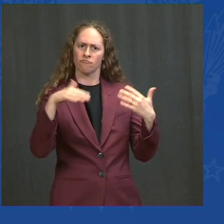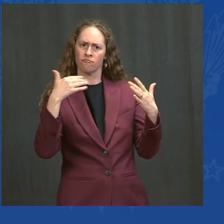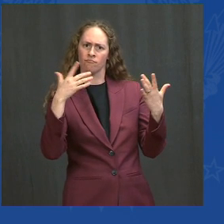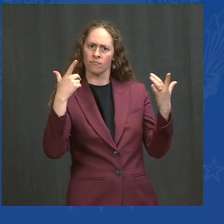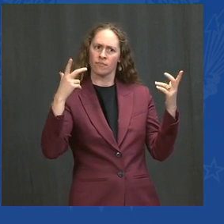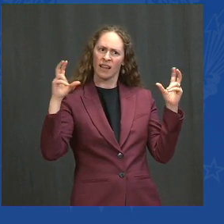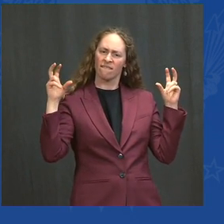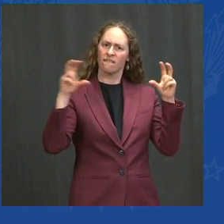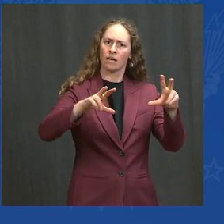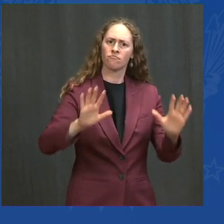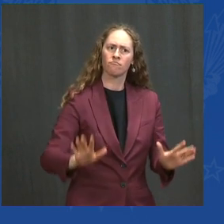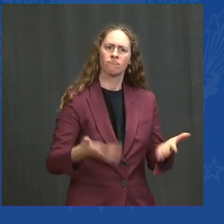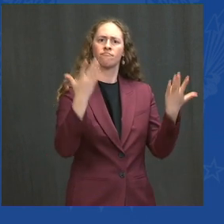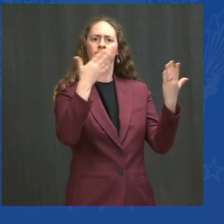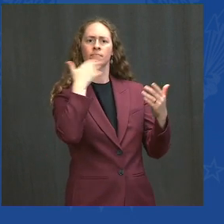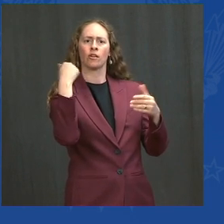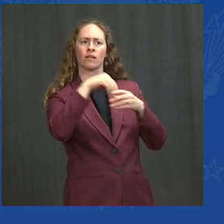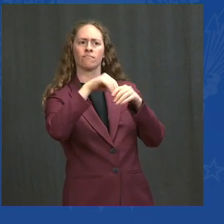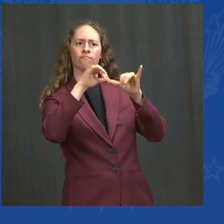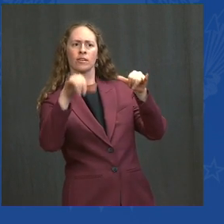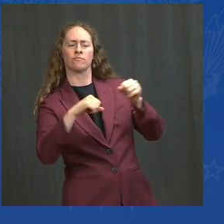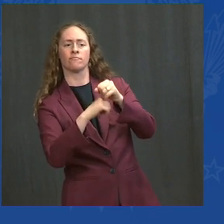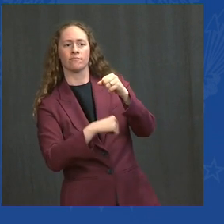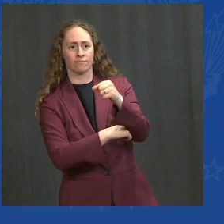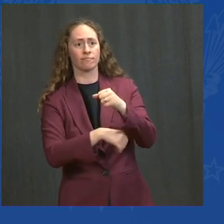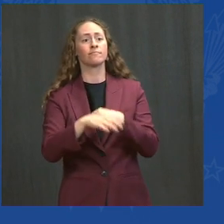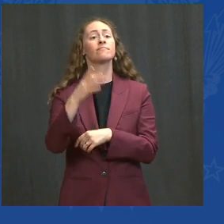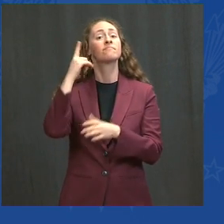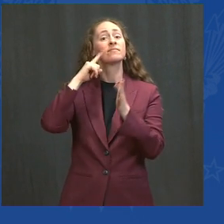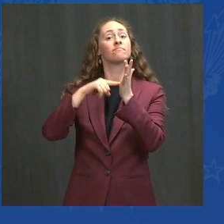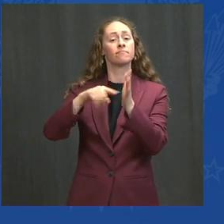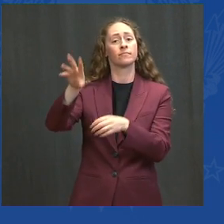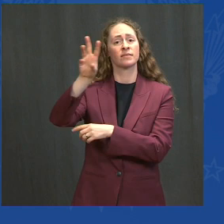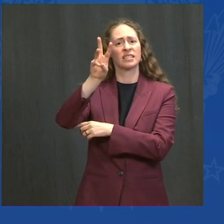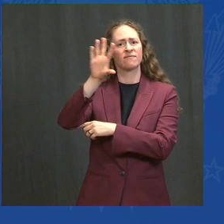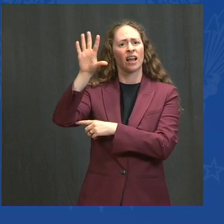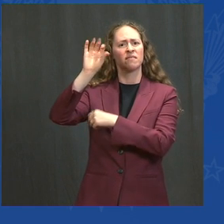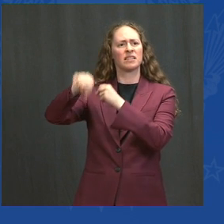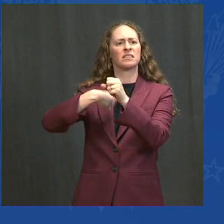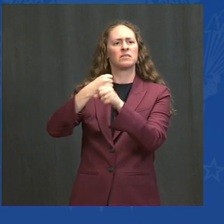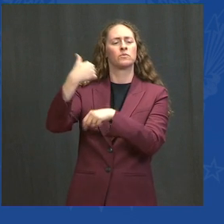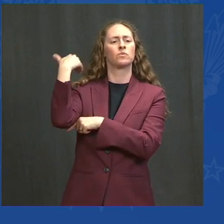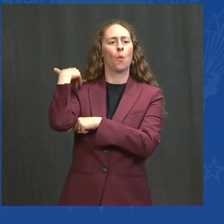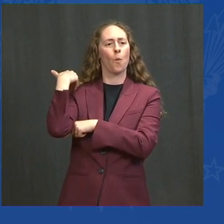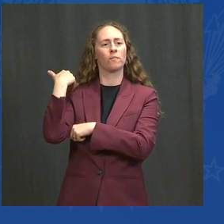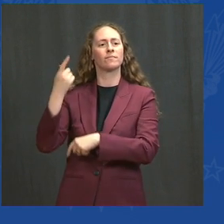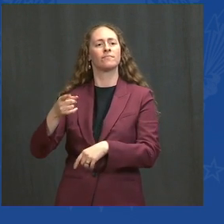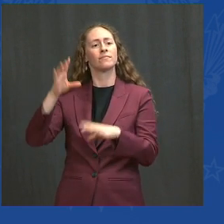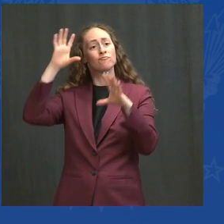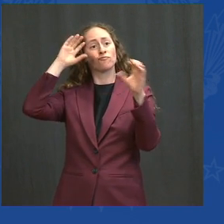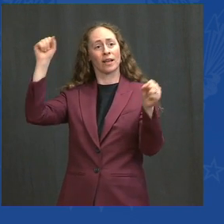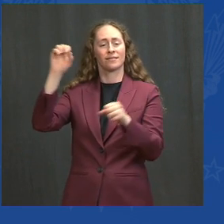65 years ago today, President Dwight Eisenhower signed the bill that created the Interstate Highway System.